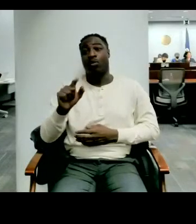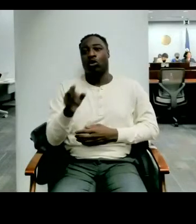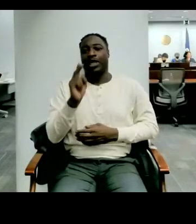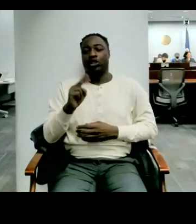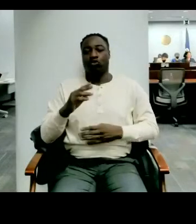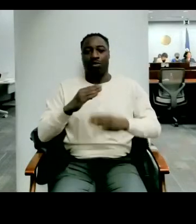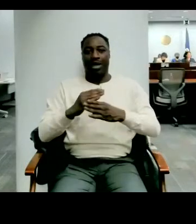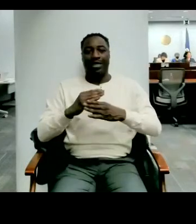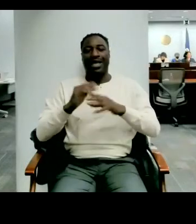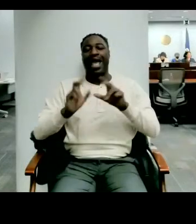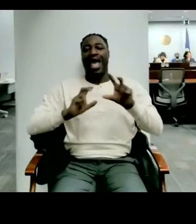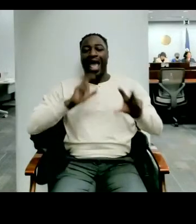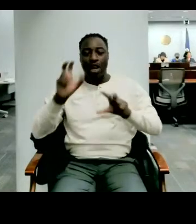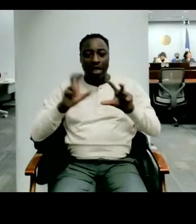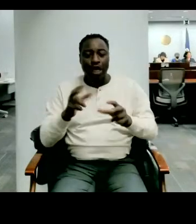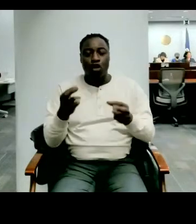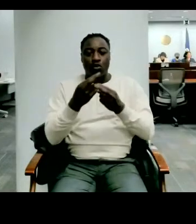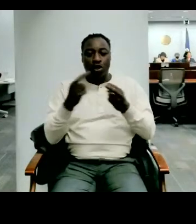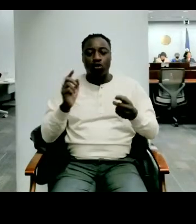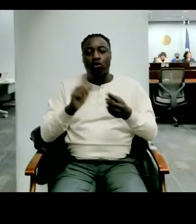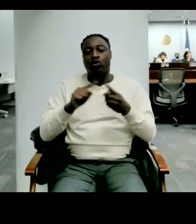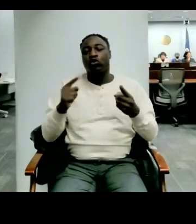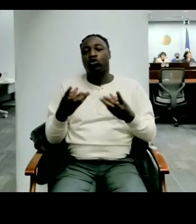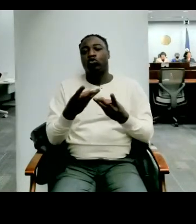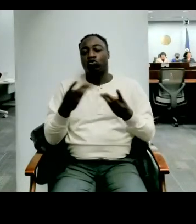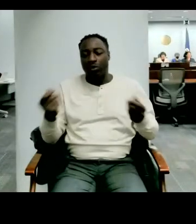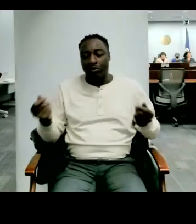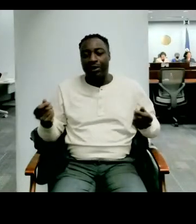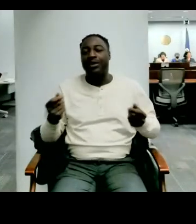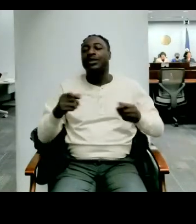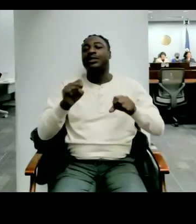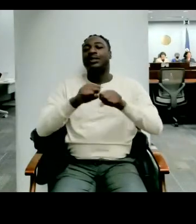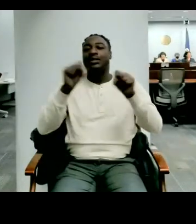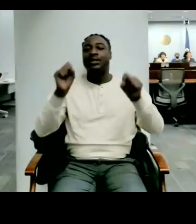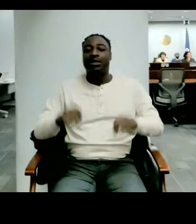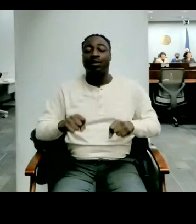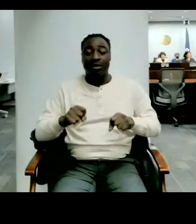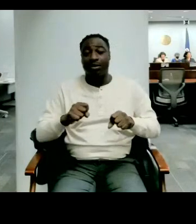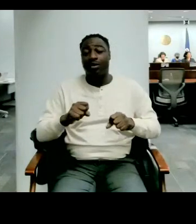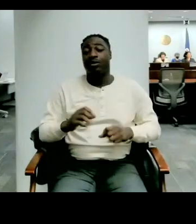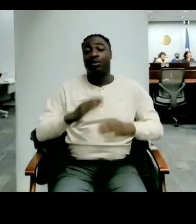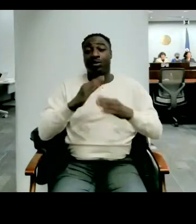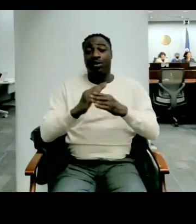Allocating resources to remedy systemic racial barriers and hiring will complement the important